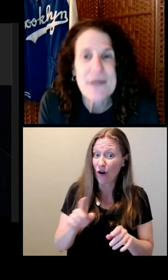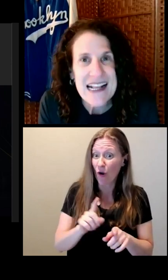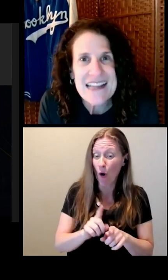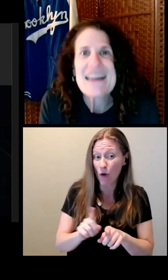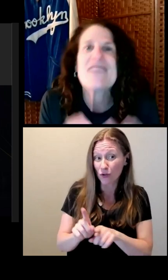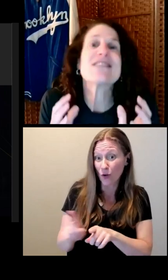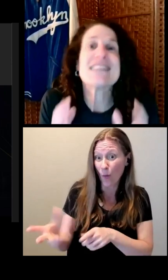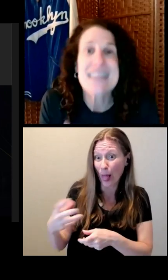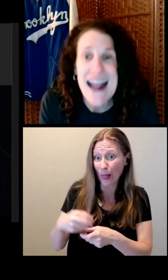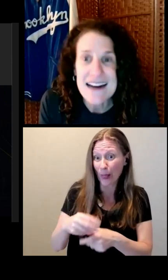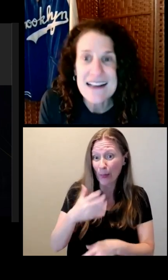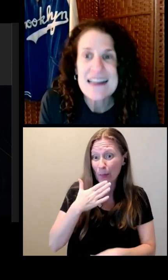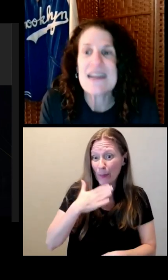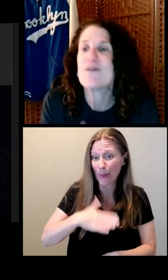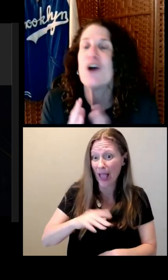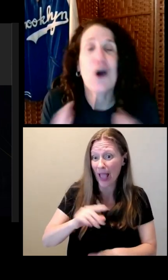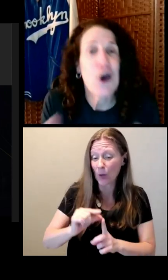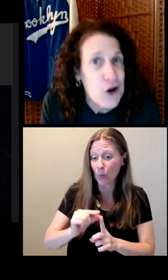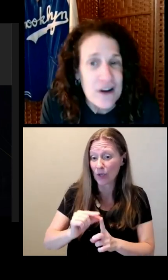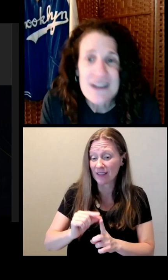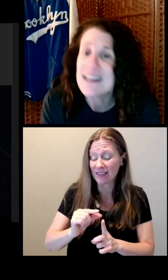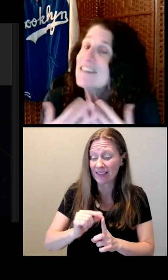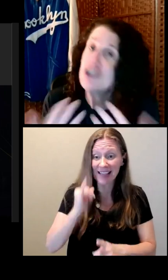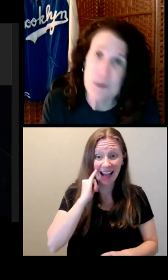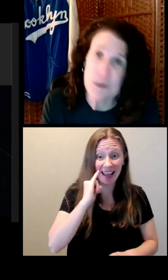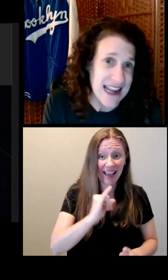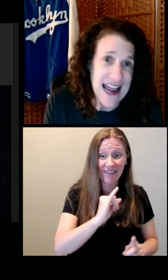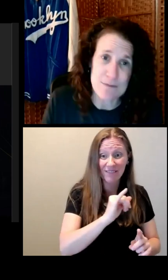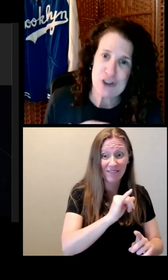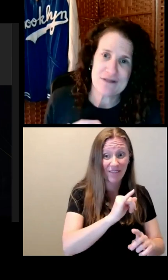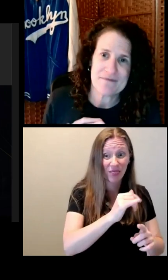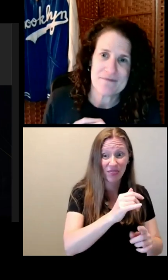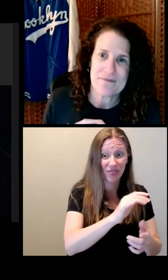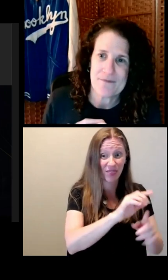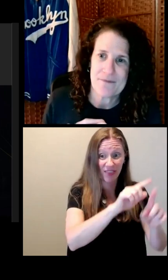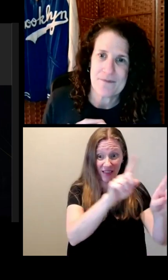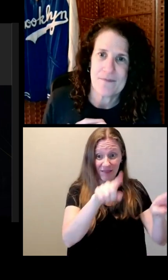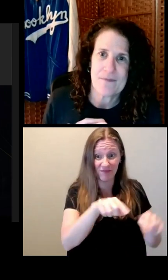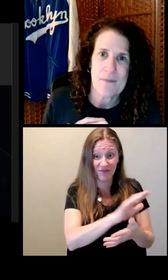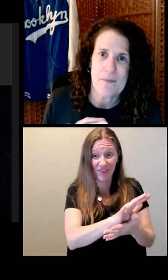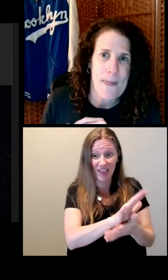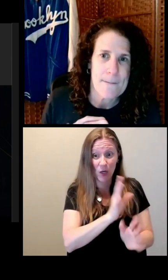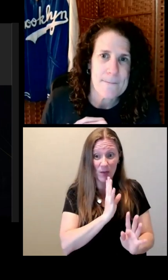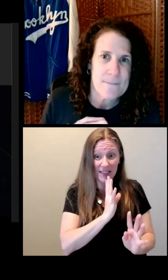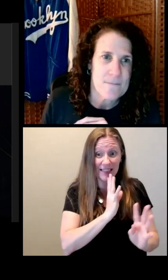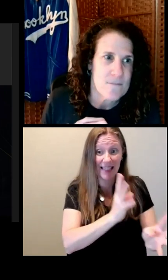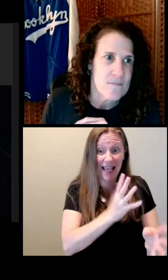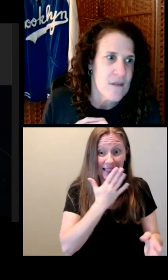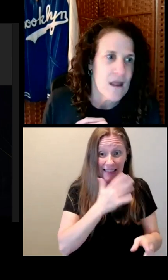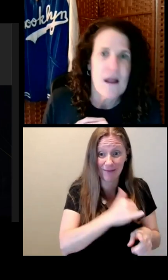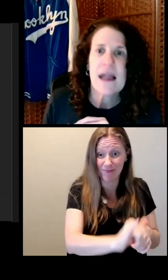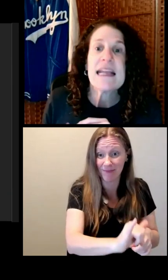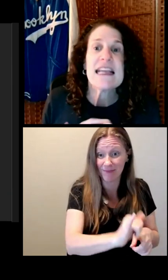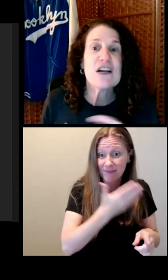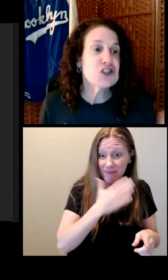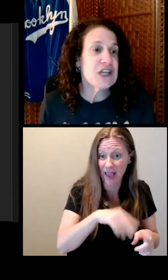Here, Jerry Seinfeld appears on Larry King, talking about his iconic show.